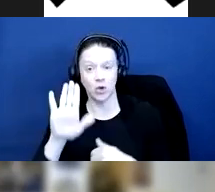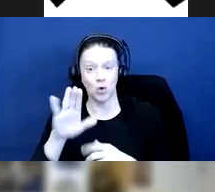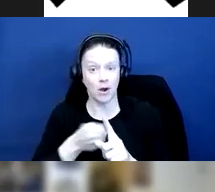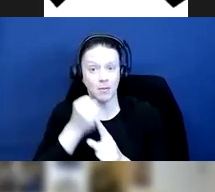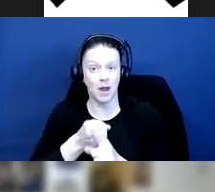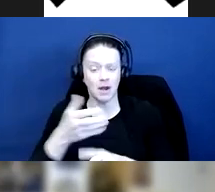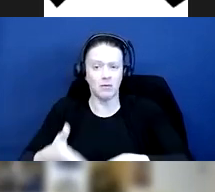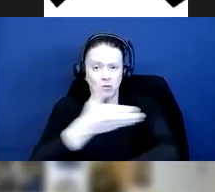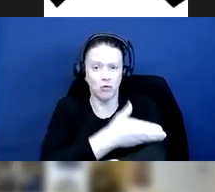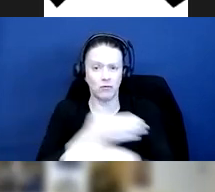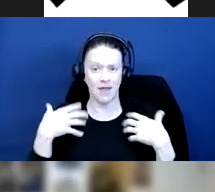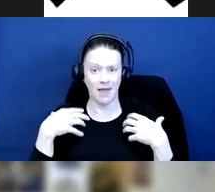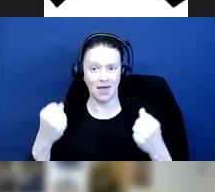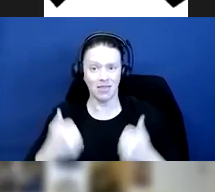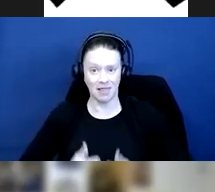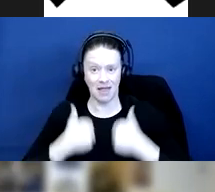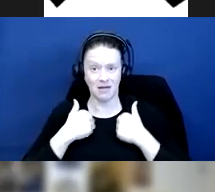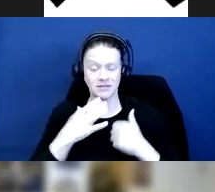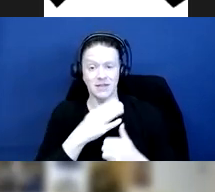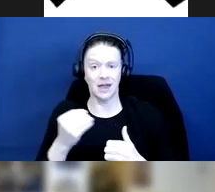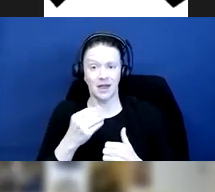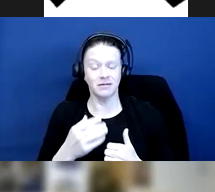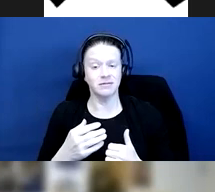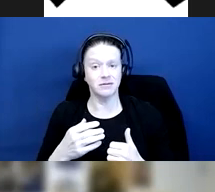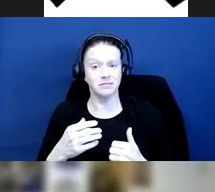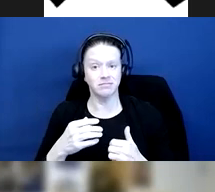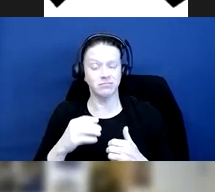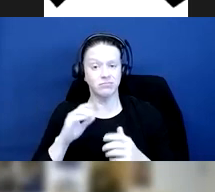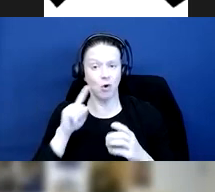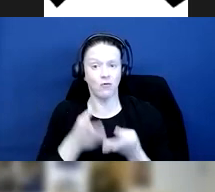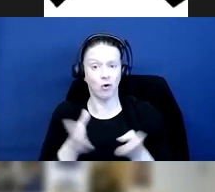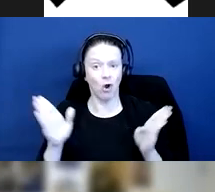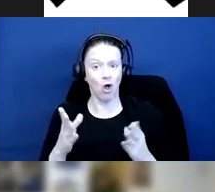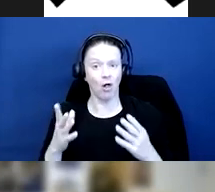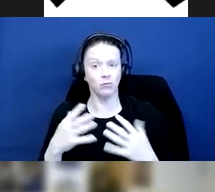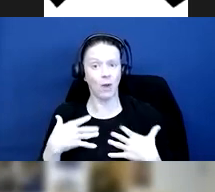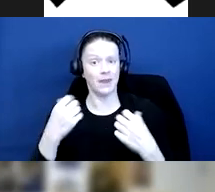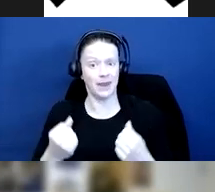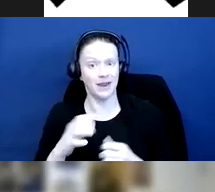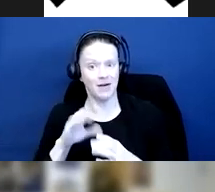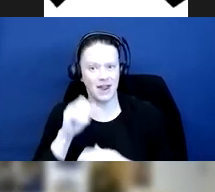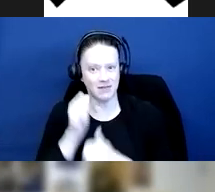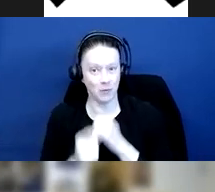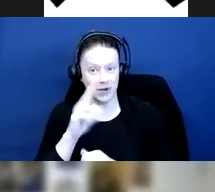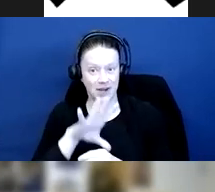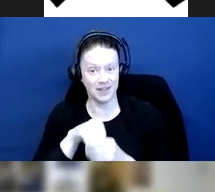and the well-being of everyone in the state of Oregon. So, I am just a big fan. I'm here to support you.